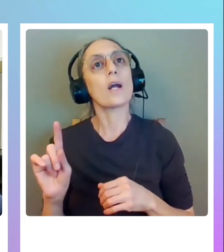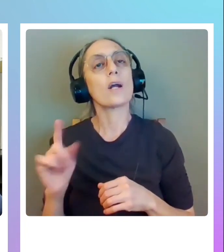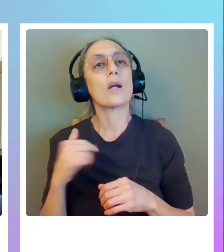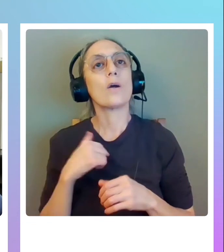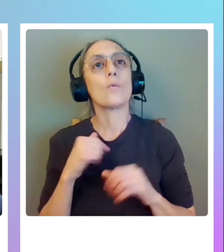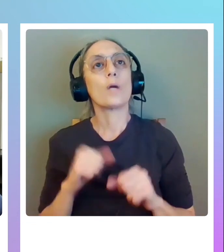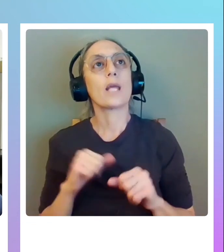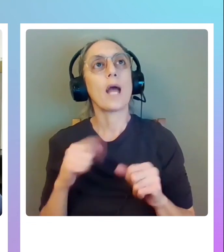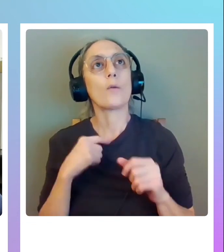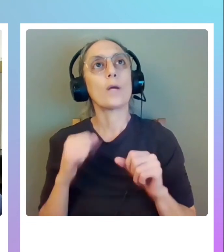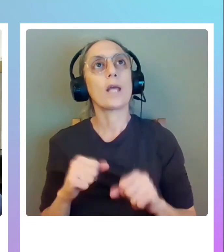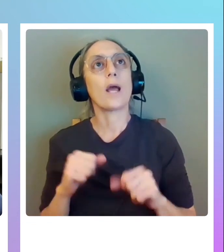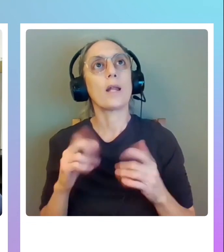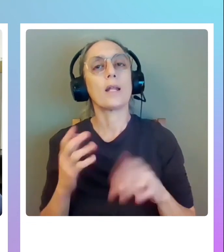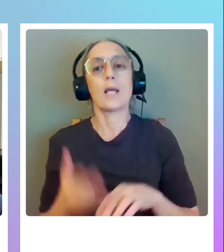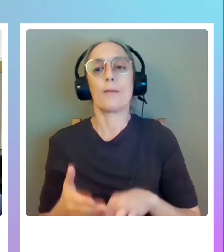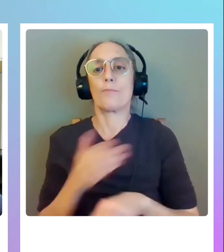where we can improve as an industry.